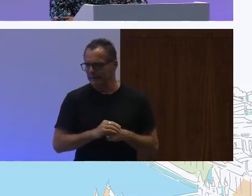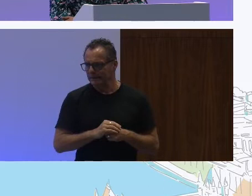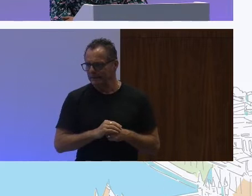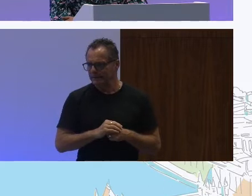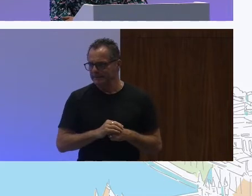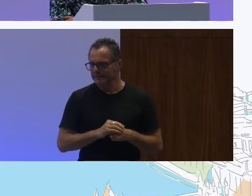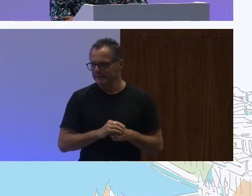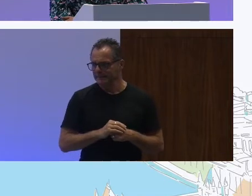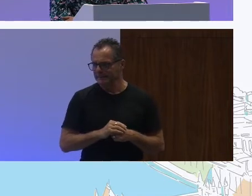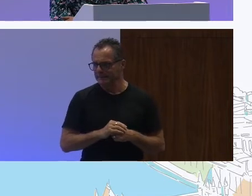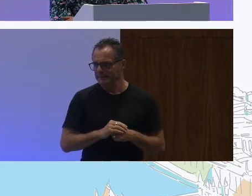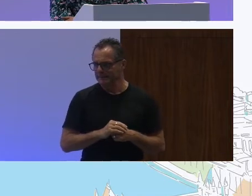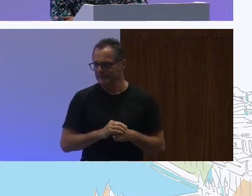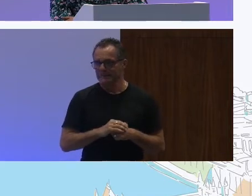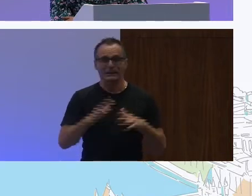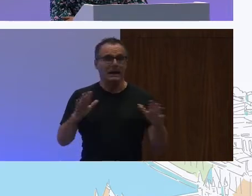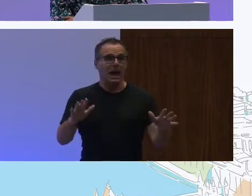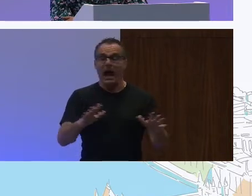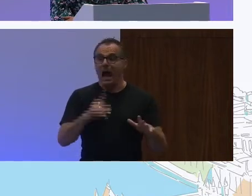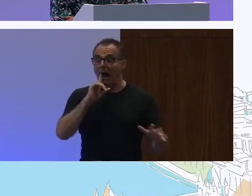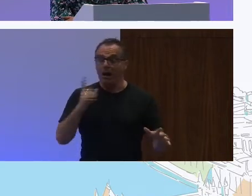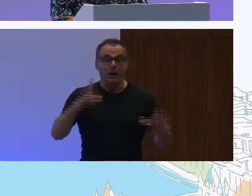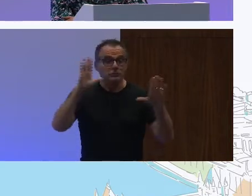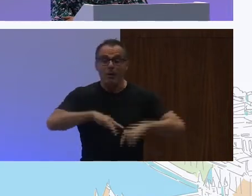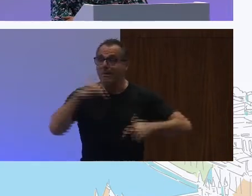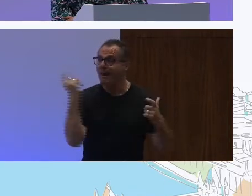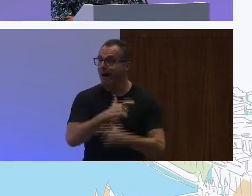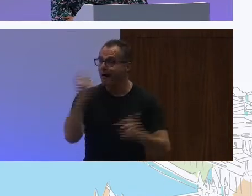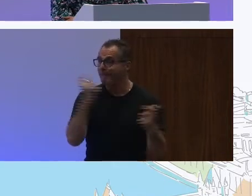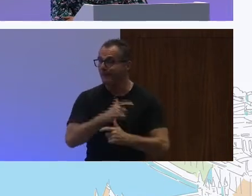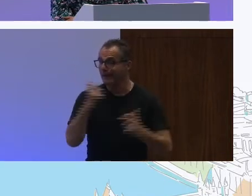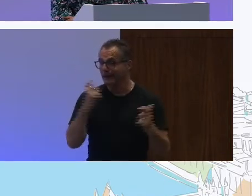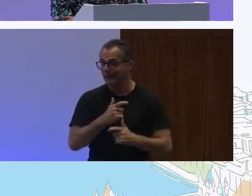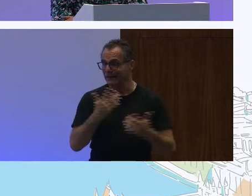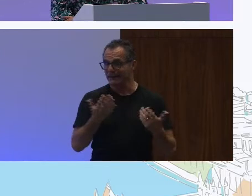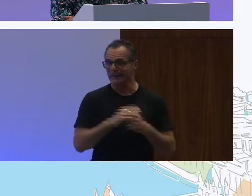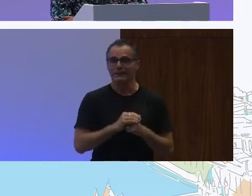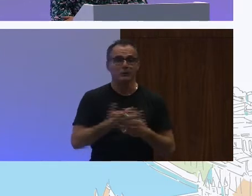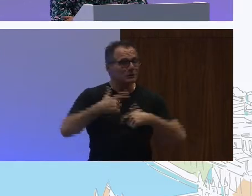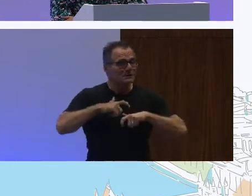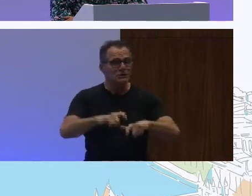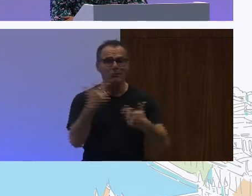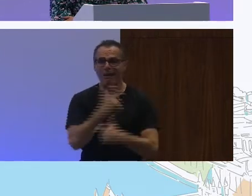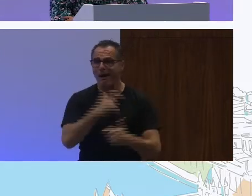Don’t stop laughing. Sorry. Non-stop laughing. Non-stop laughing for no reason.